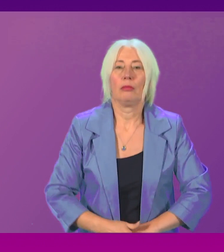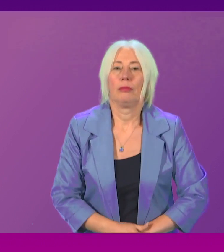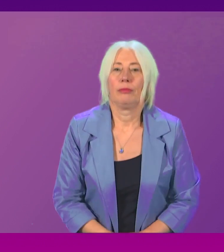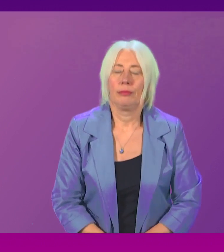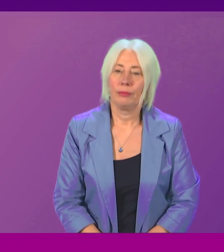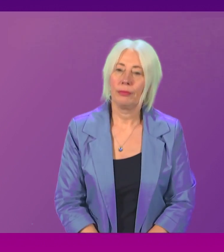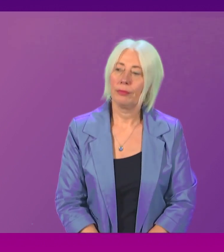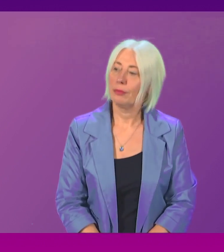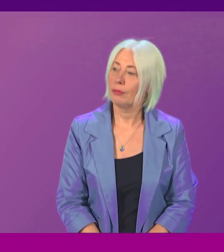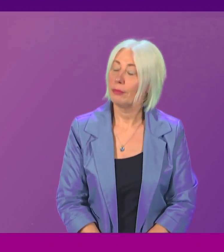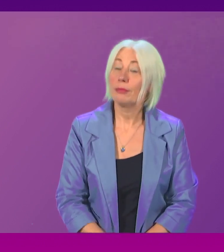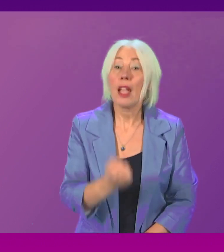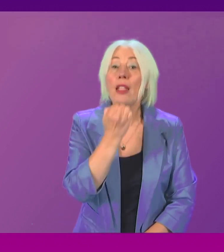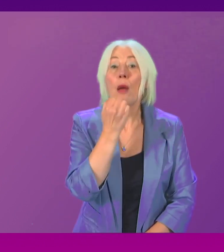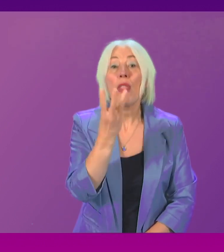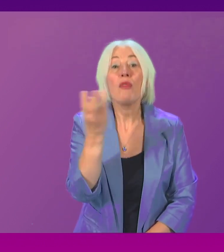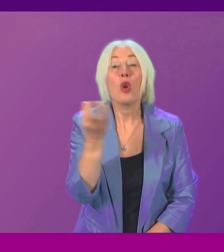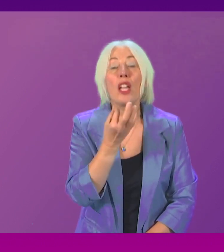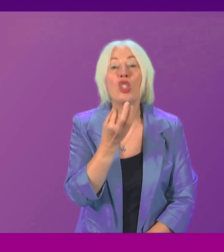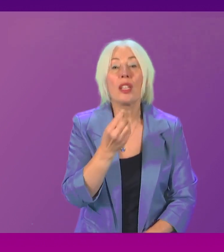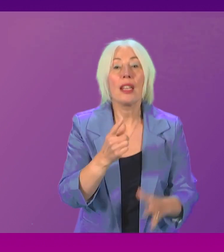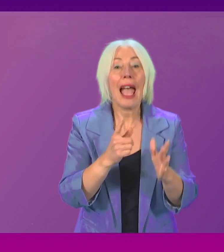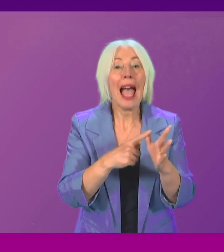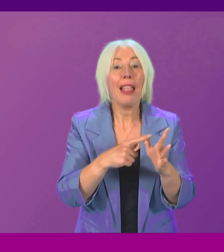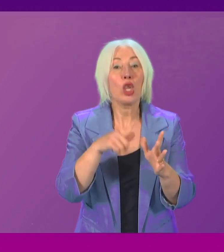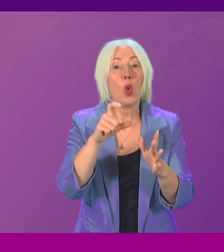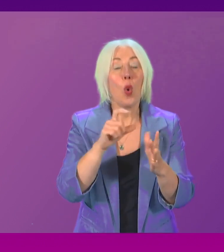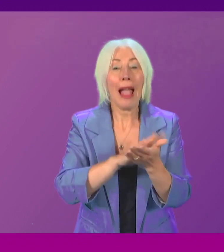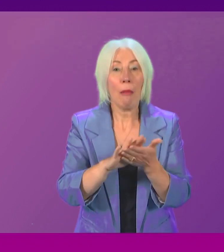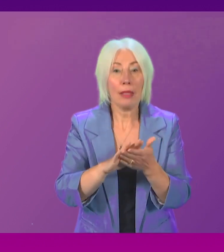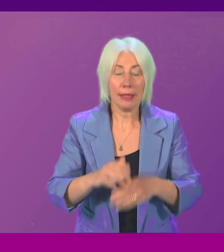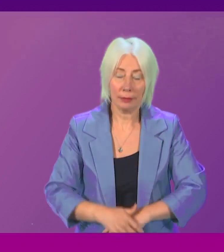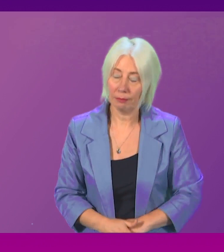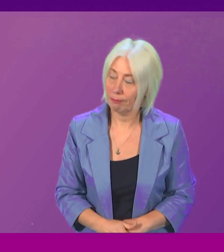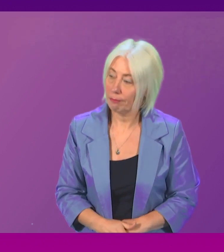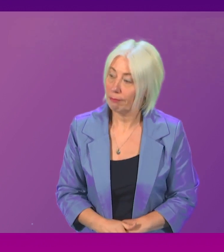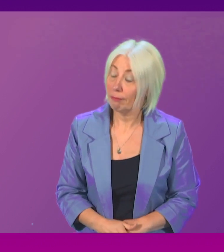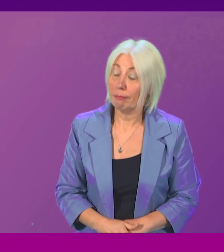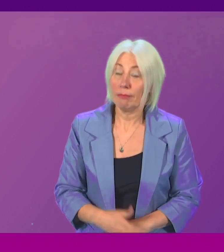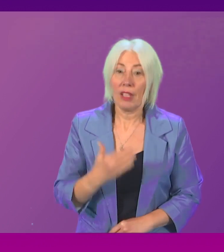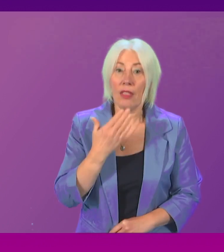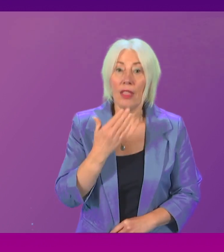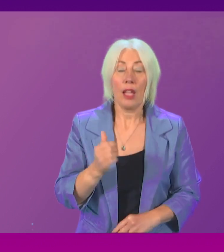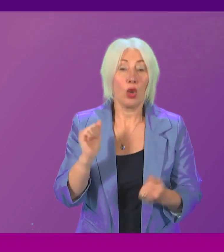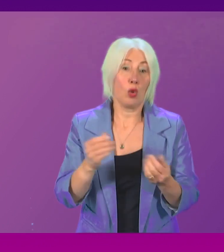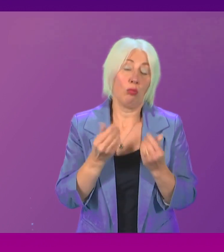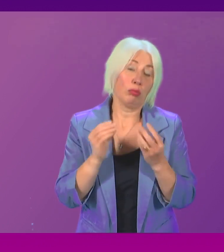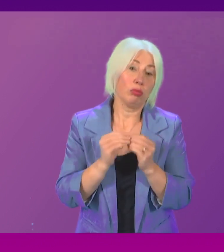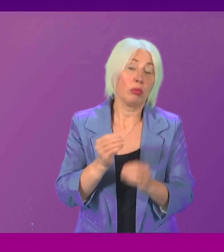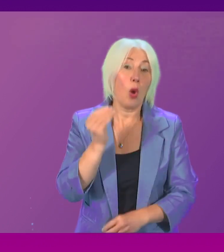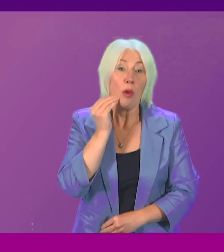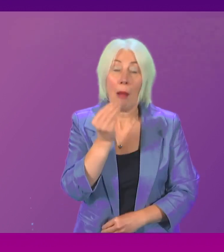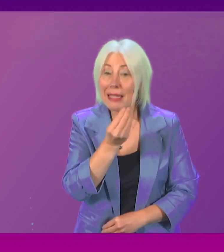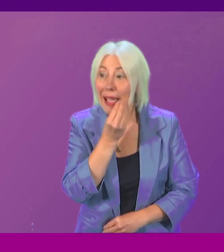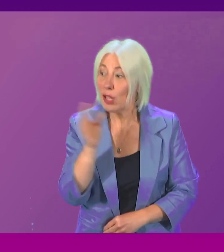I, too, wish Ramadan Mubarak to everyone celebrating the month.